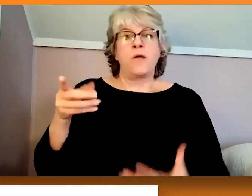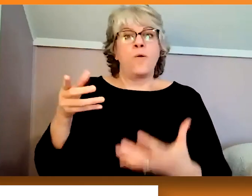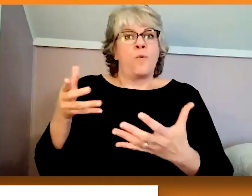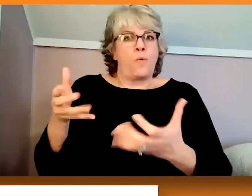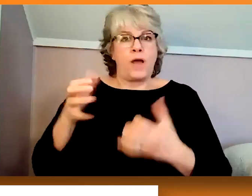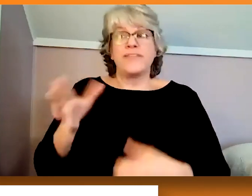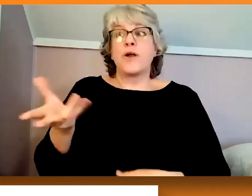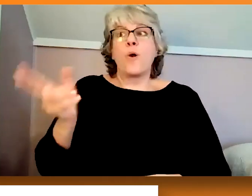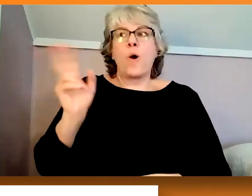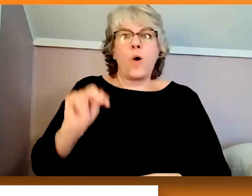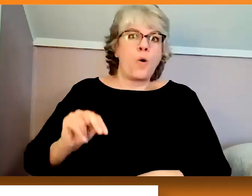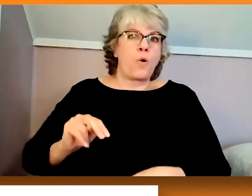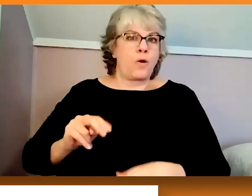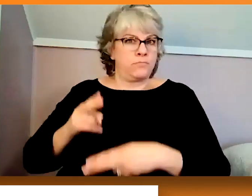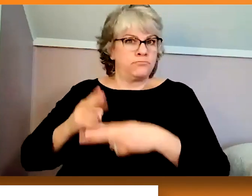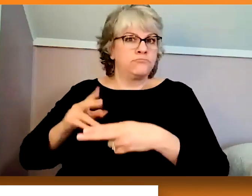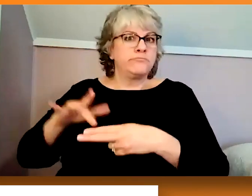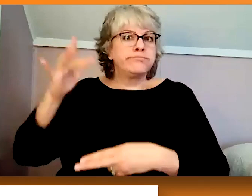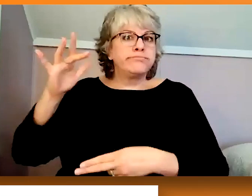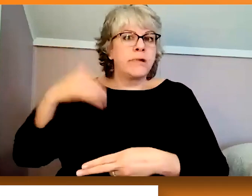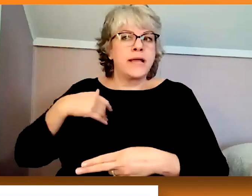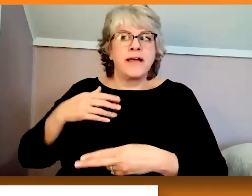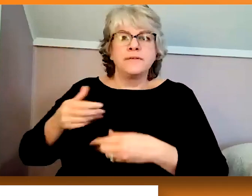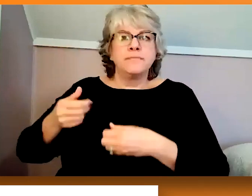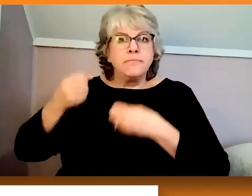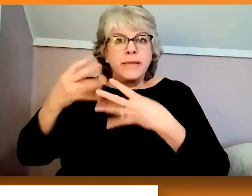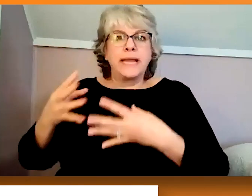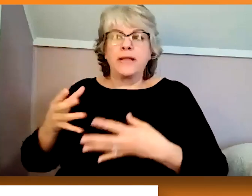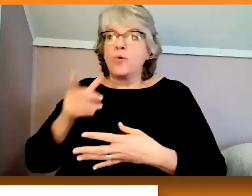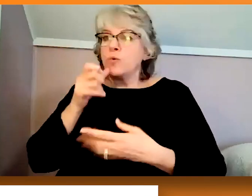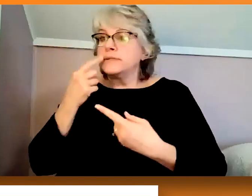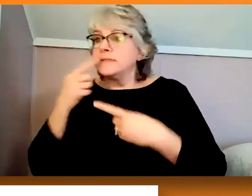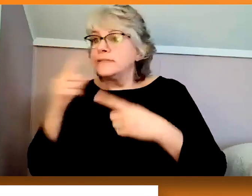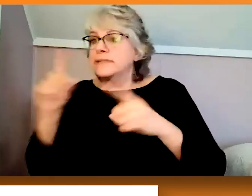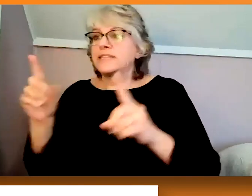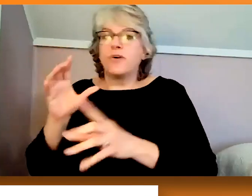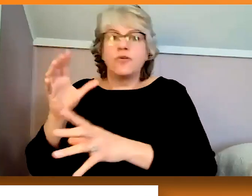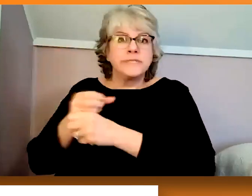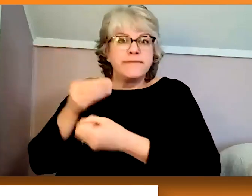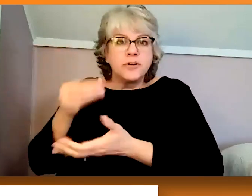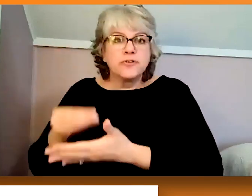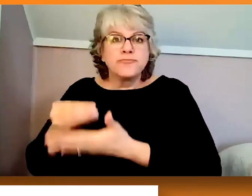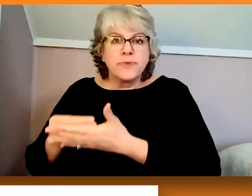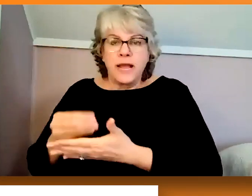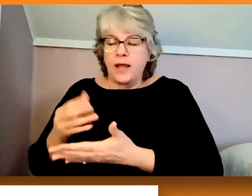It helps them to help you, so don't hesitate to reach out.